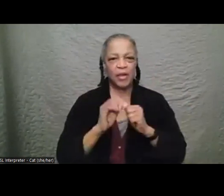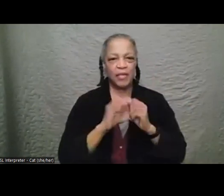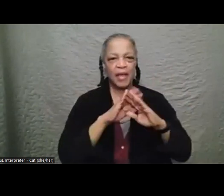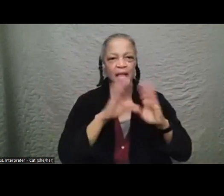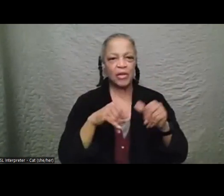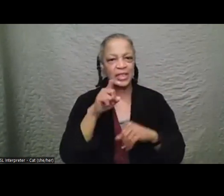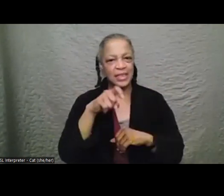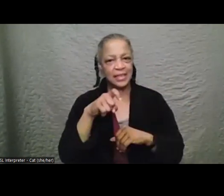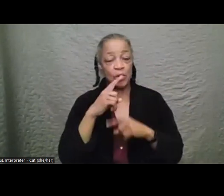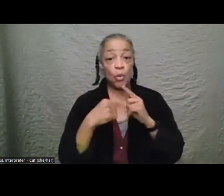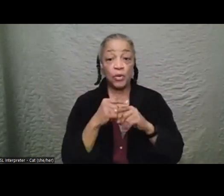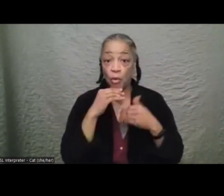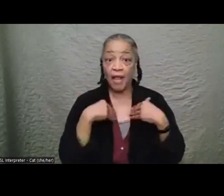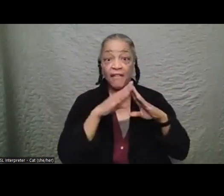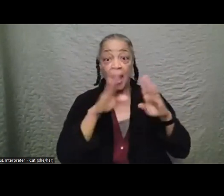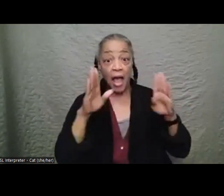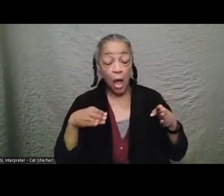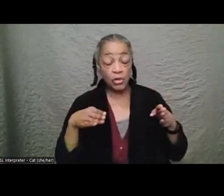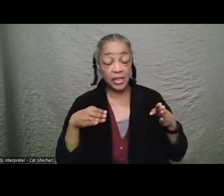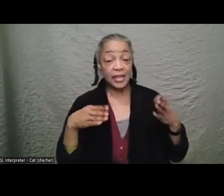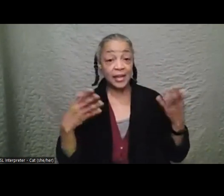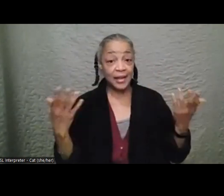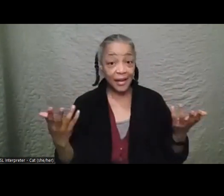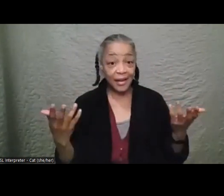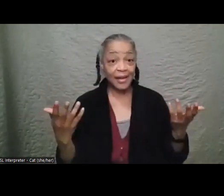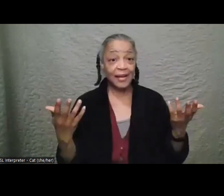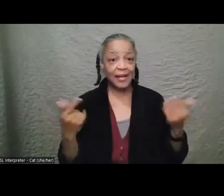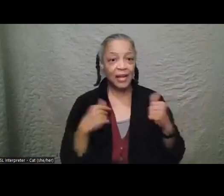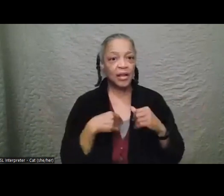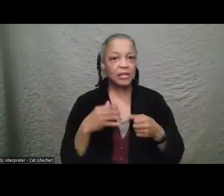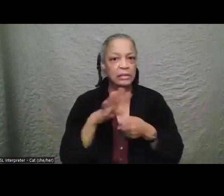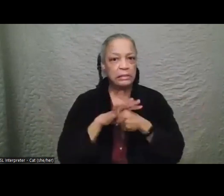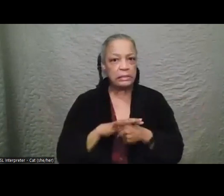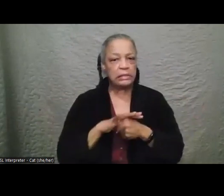When we don't have housing, it adds to our mental health stress.